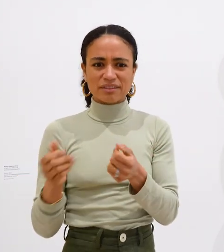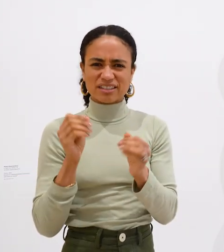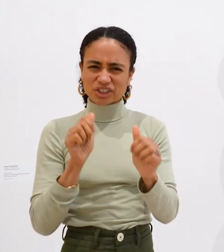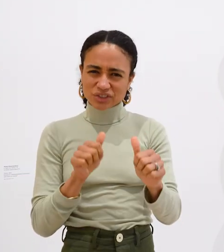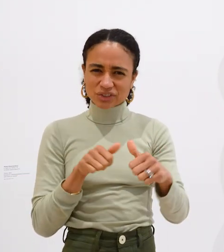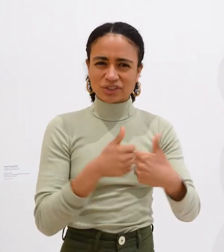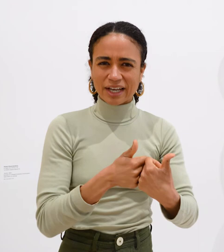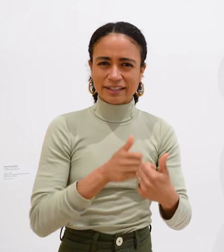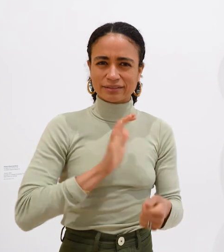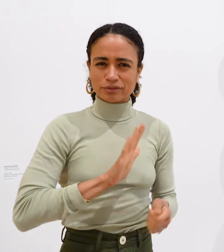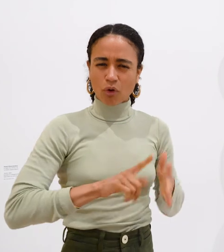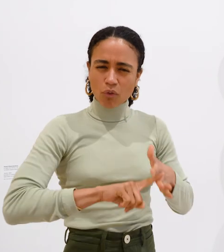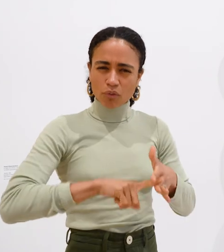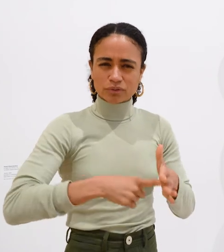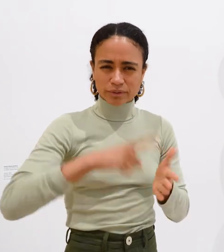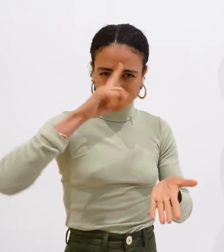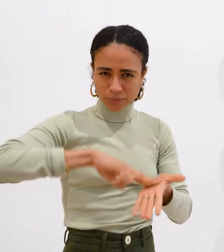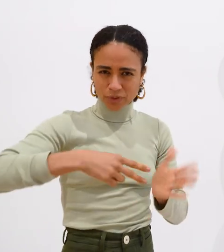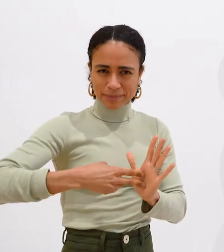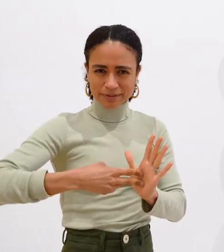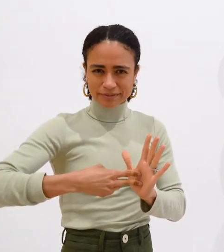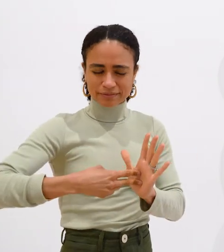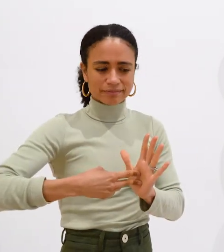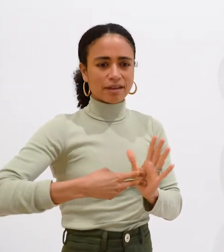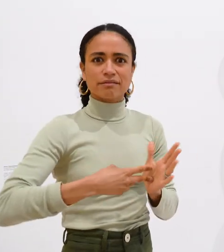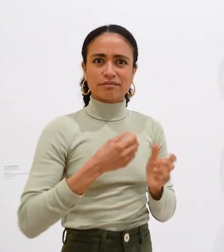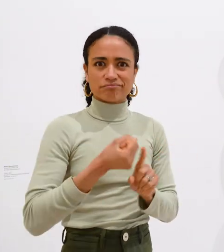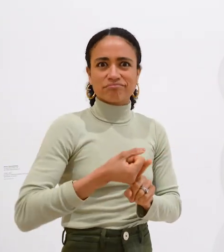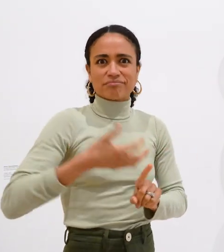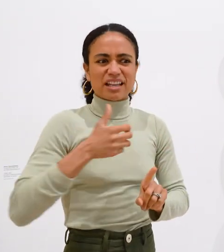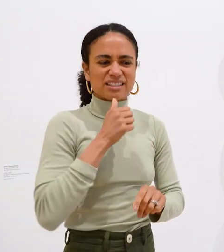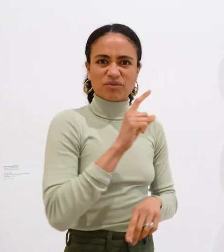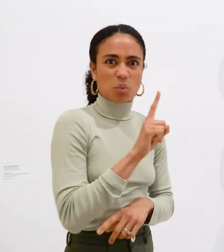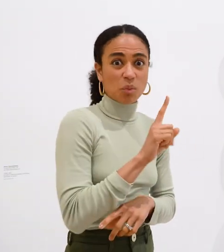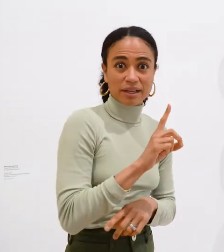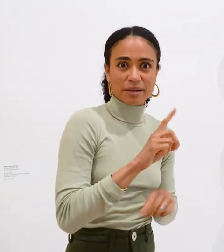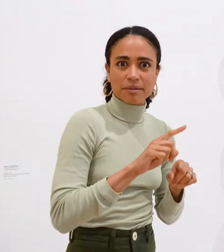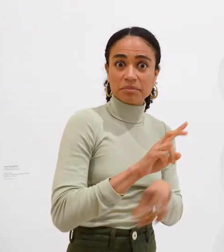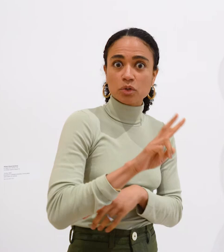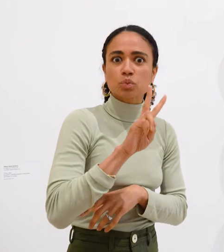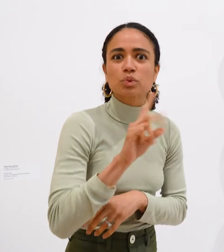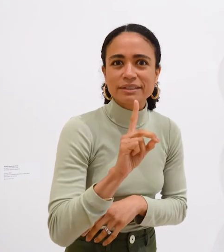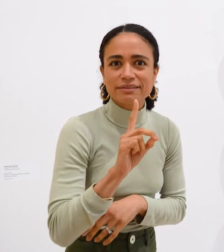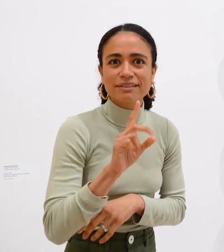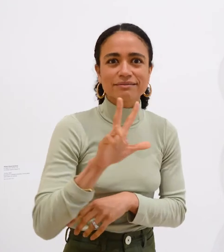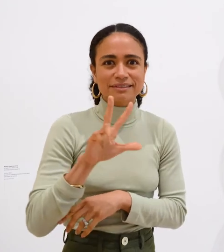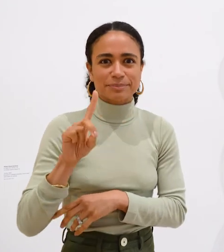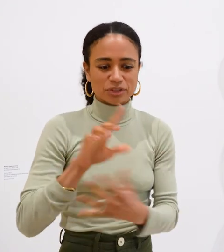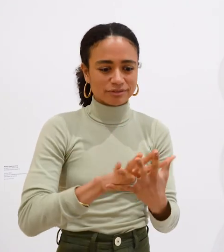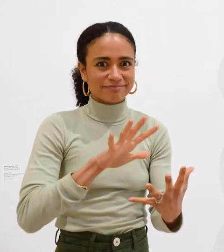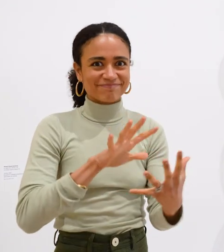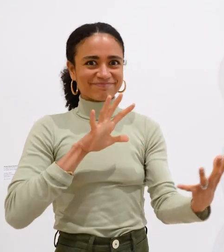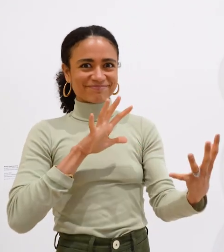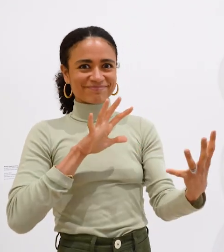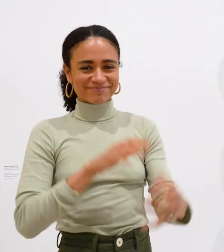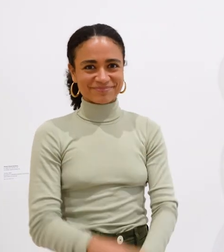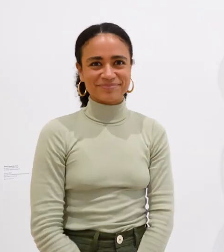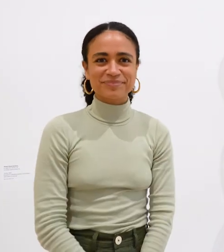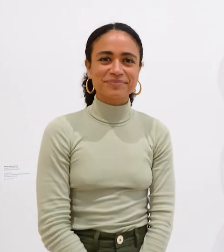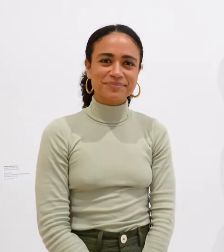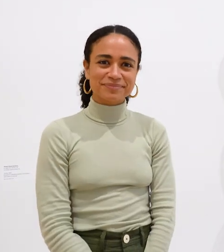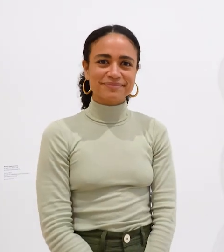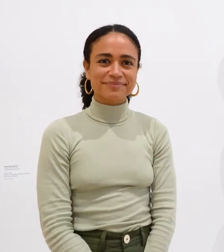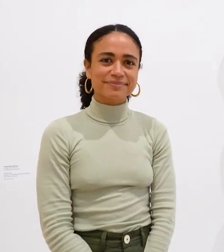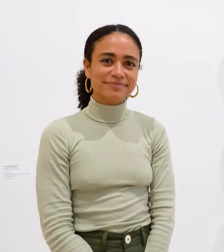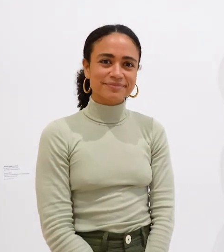She found that using these materials, she could transform them from one dimensional to two and three dimensional forms.